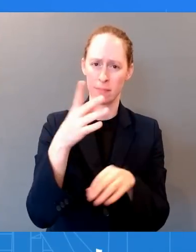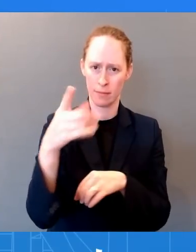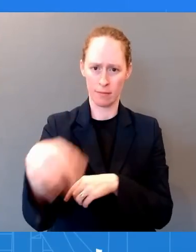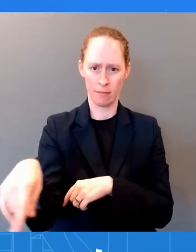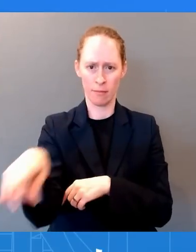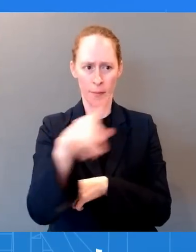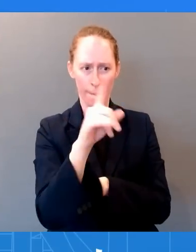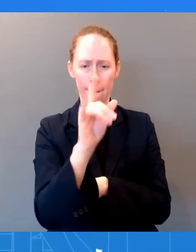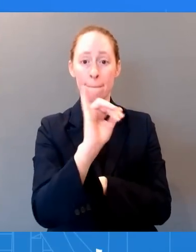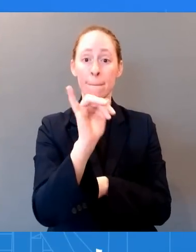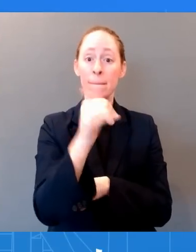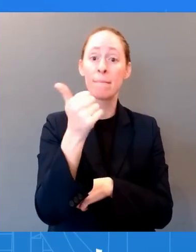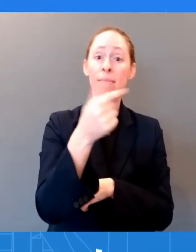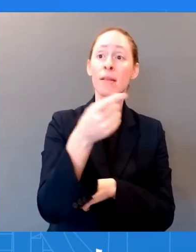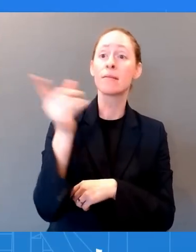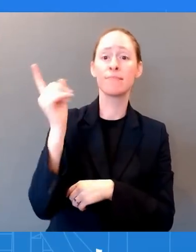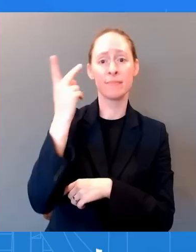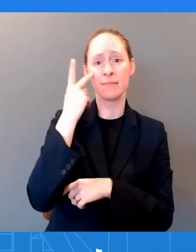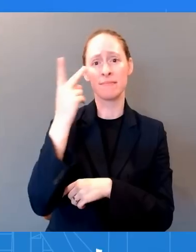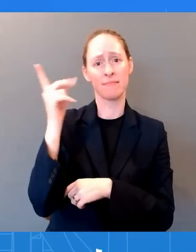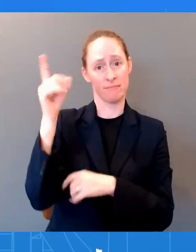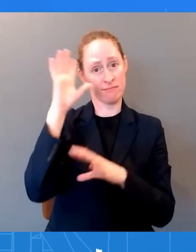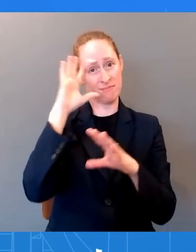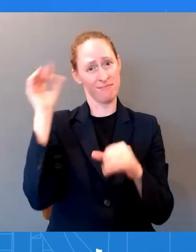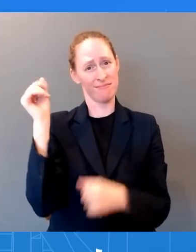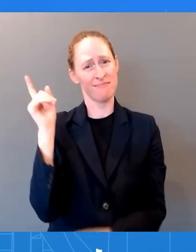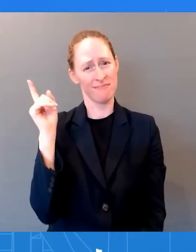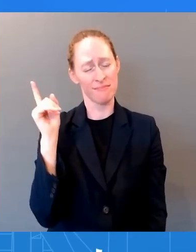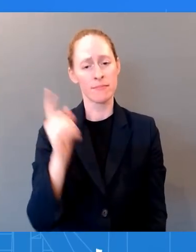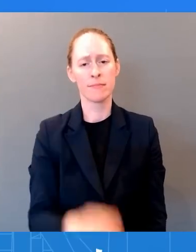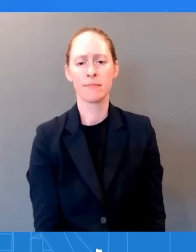serving unduly long sentences for nonviolent drug crimes --